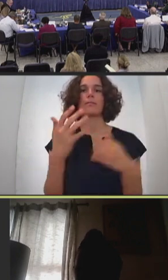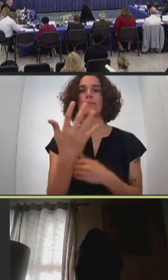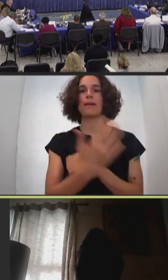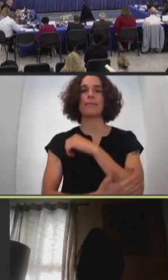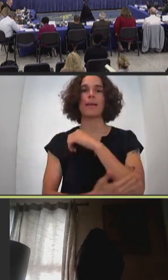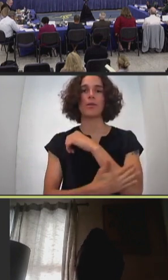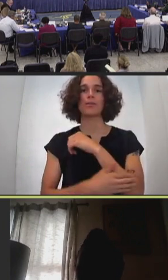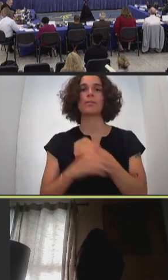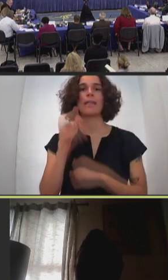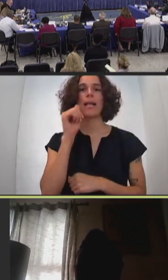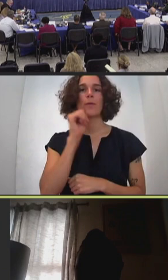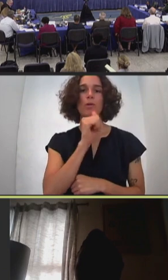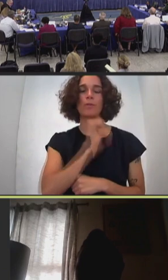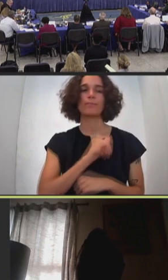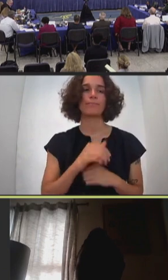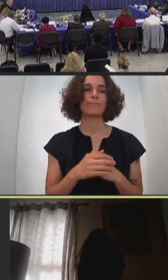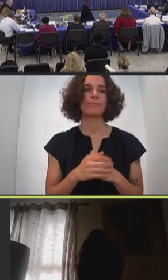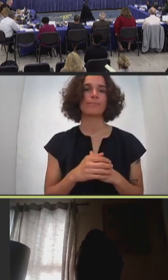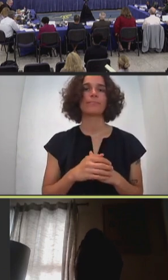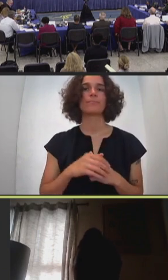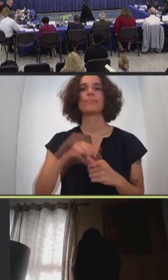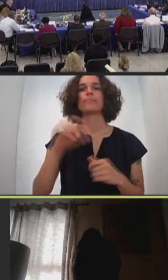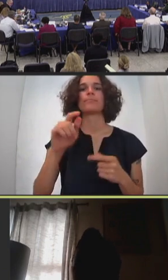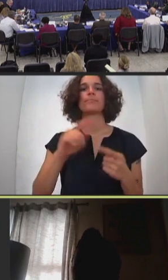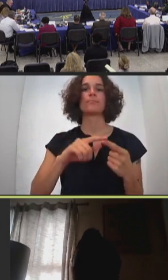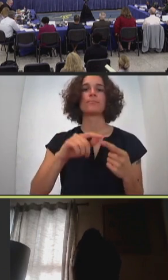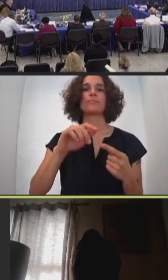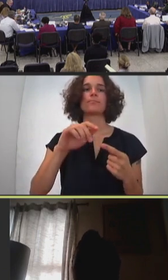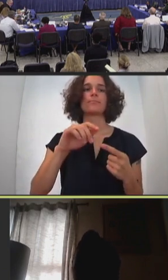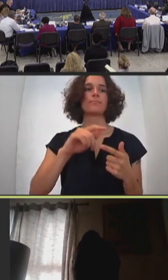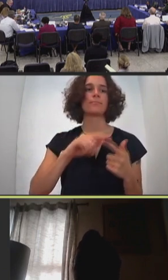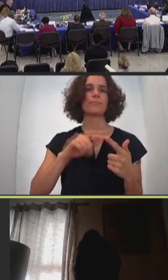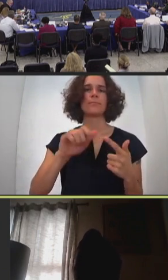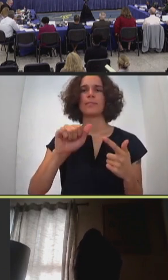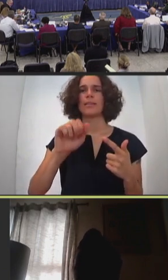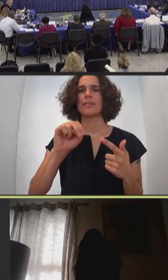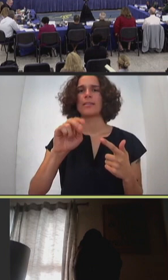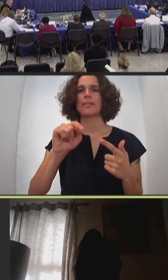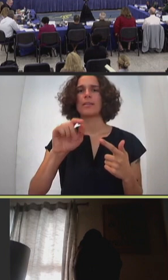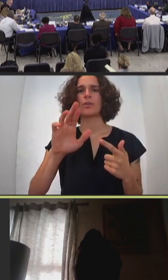the Cochise County; the Santa Cruz County, where our head office is; the Graham County;